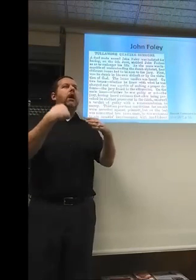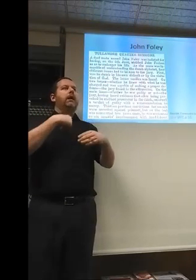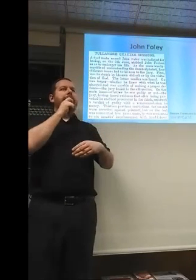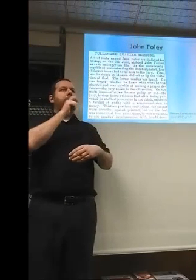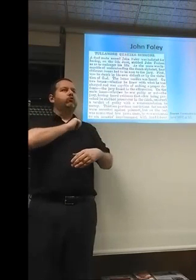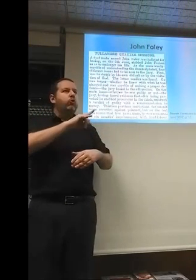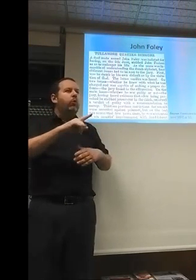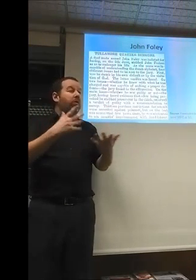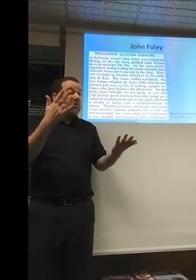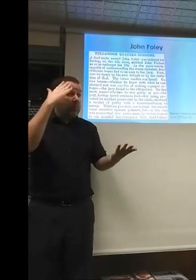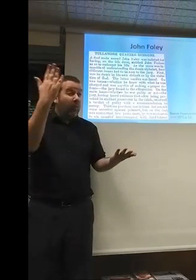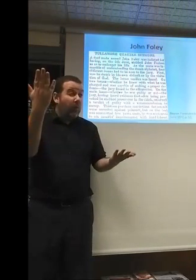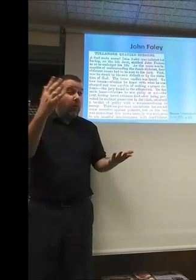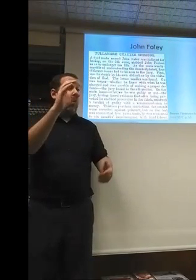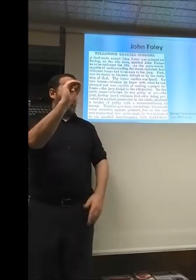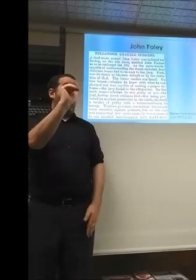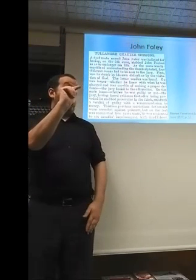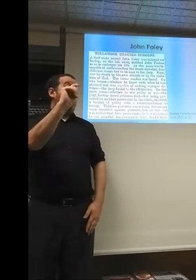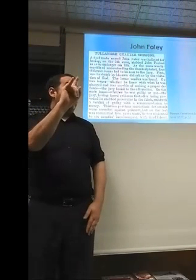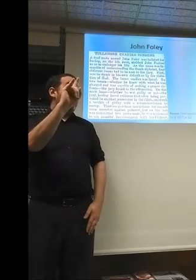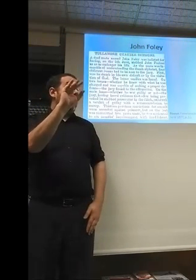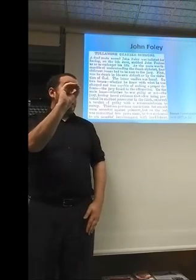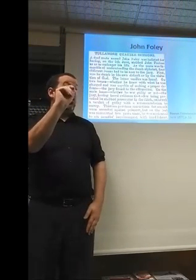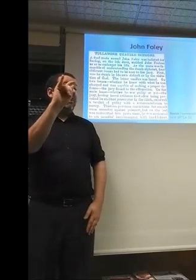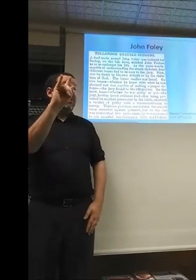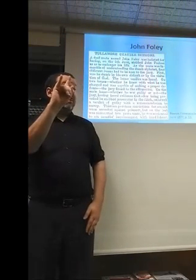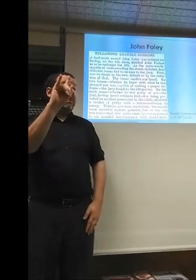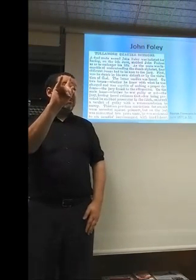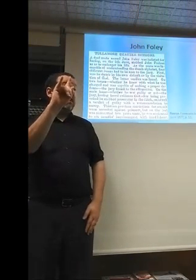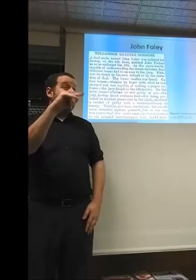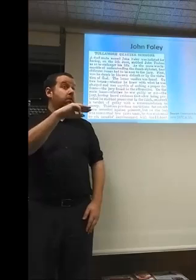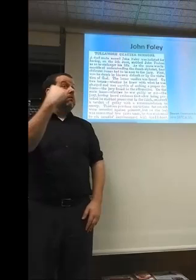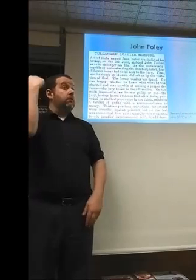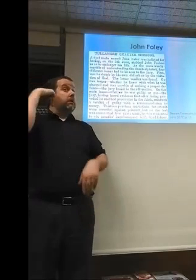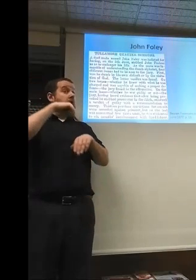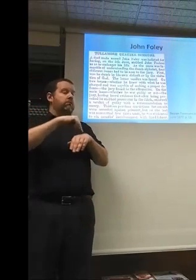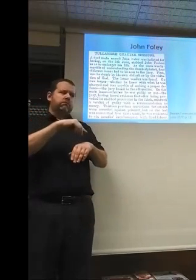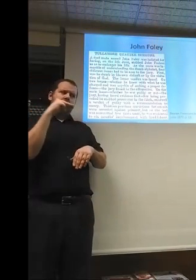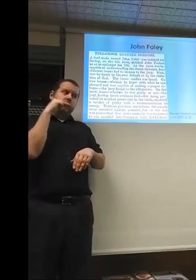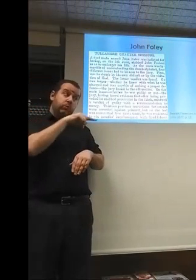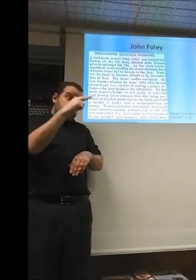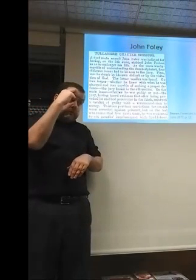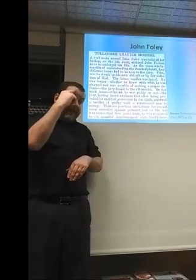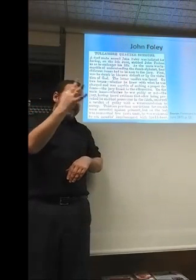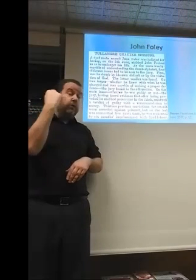that time that term ‘deaf and dumb’ was used a lot of course it was terrible but at